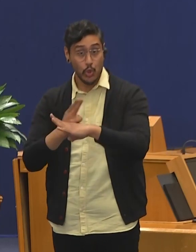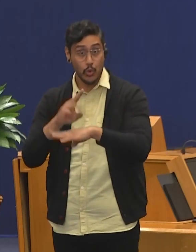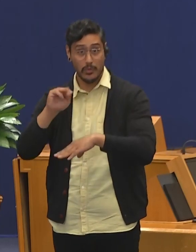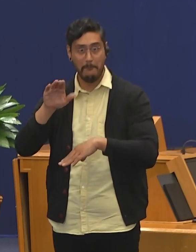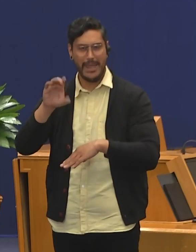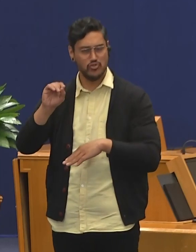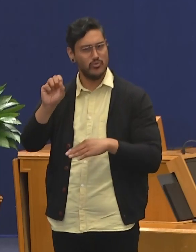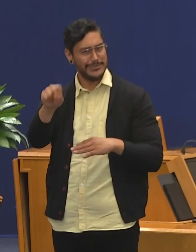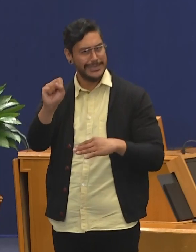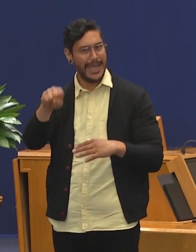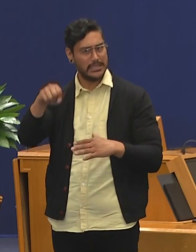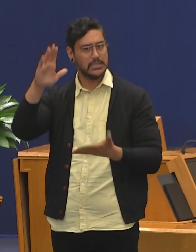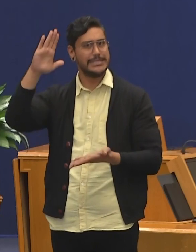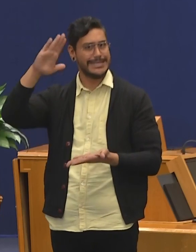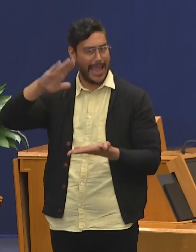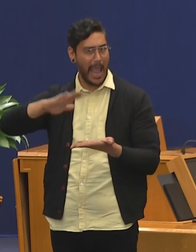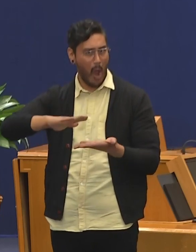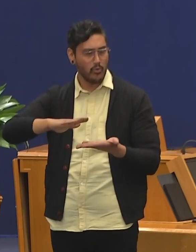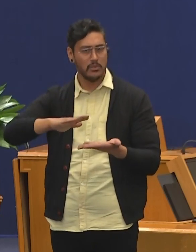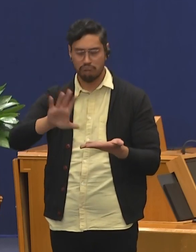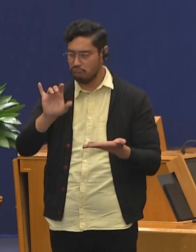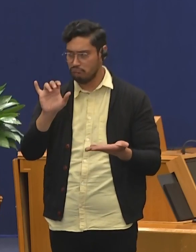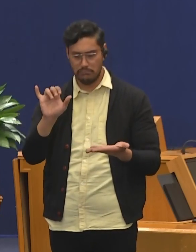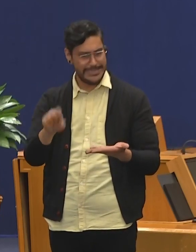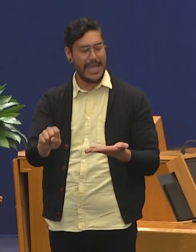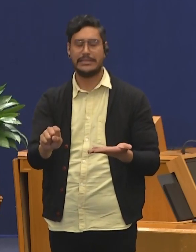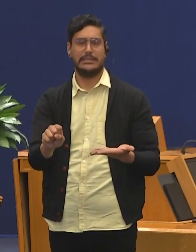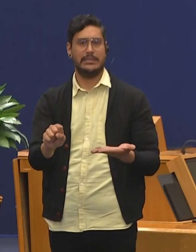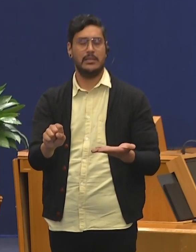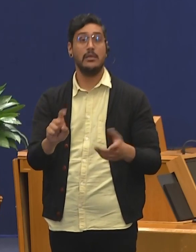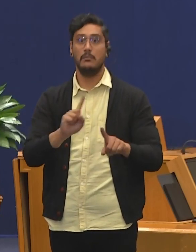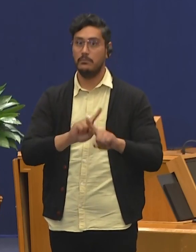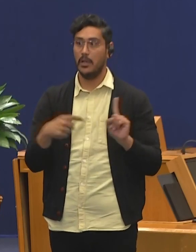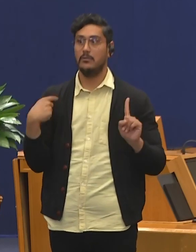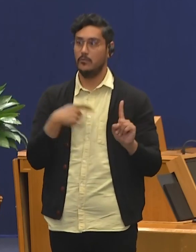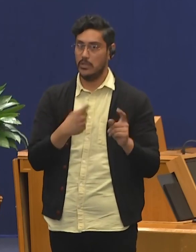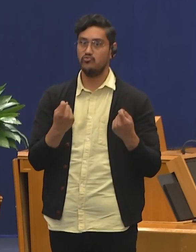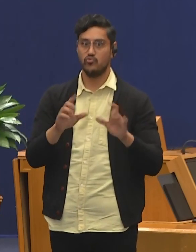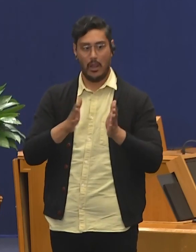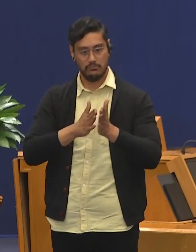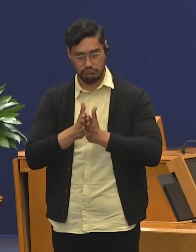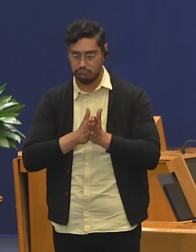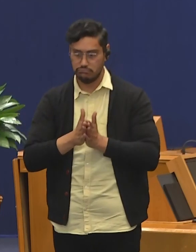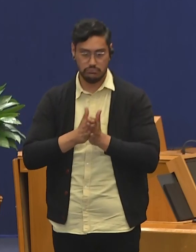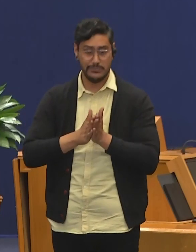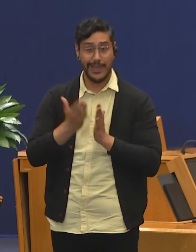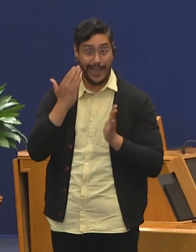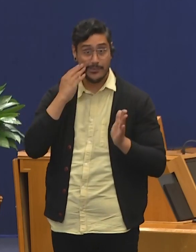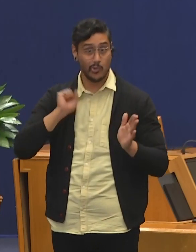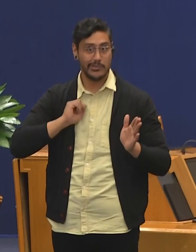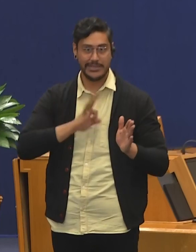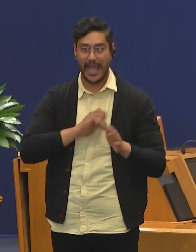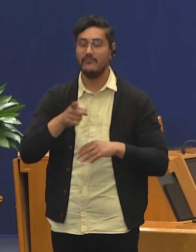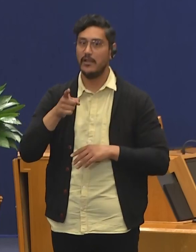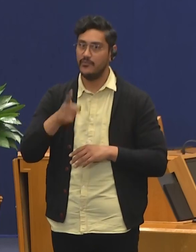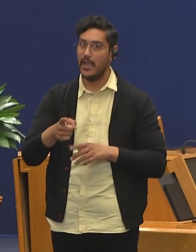HAVE USED THE METRO SYSTEM HAS GONE DOWN DRAMATICALLY, AND THAT'S NO SURPRISE. BUT WE MAIN VERY DILIGENT.